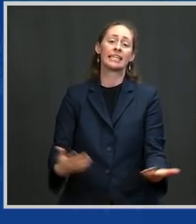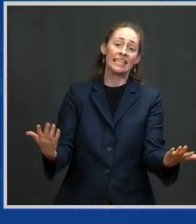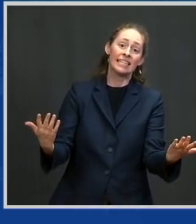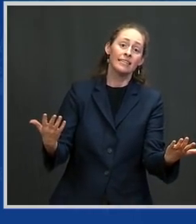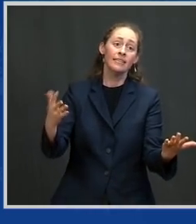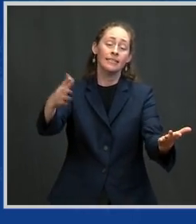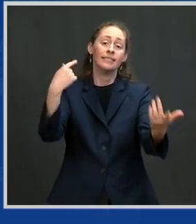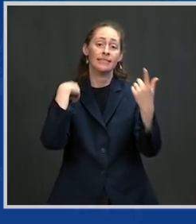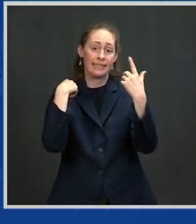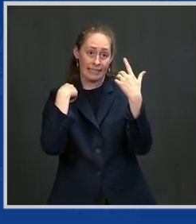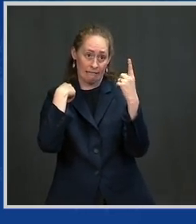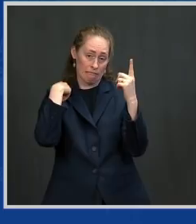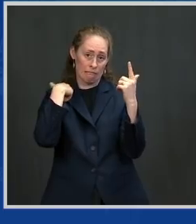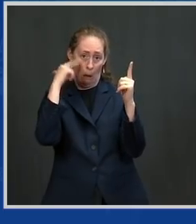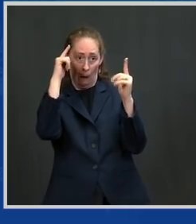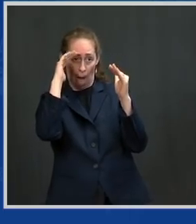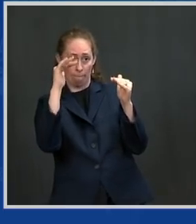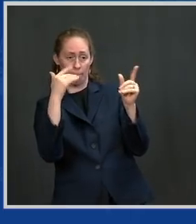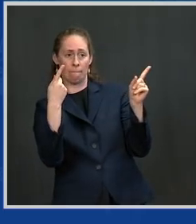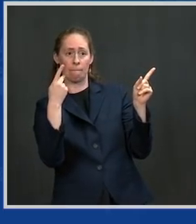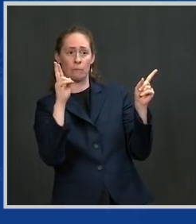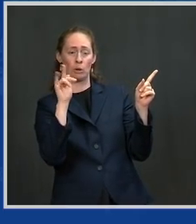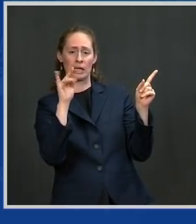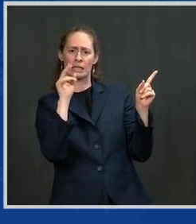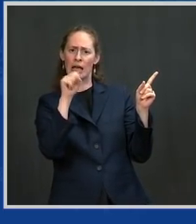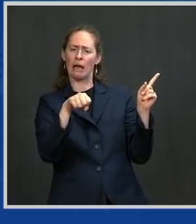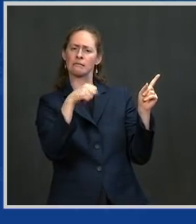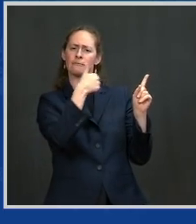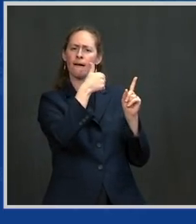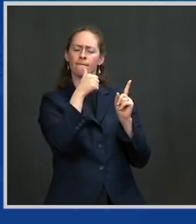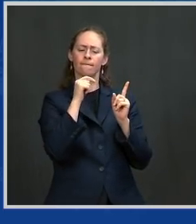that there is some interest, in terms of his own interests,